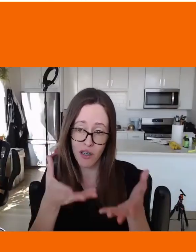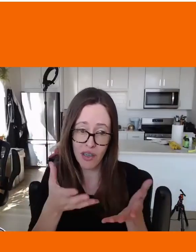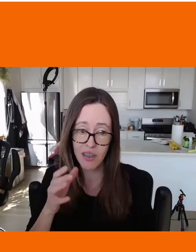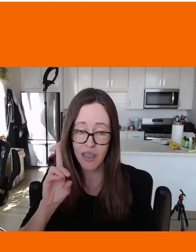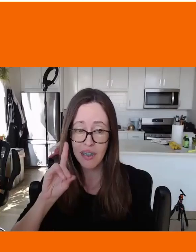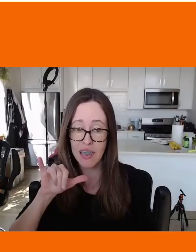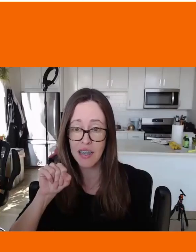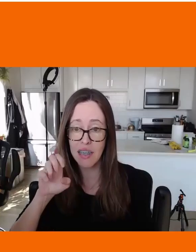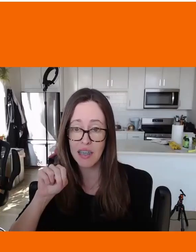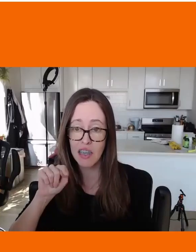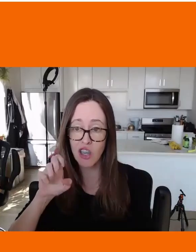One possible explanation is this--